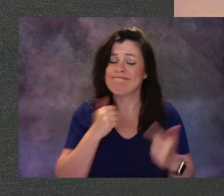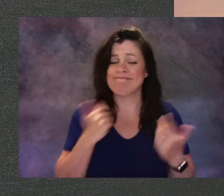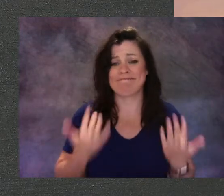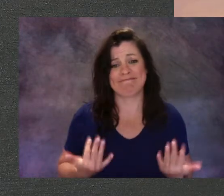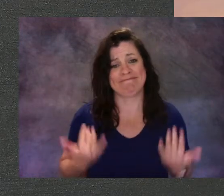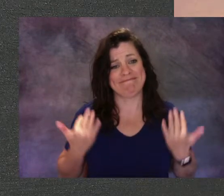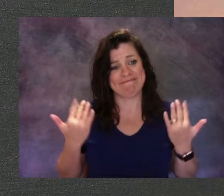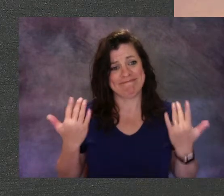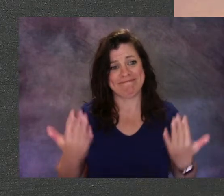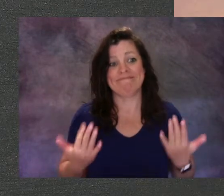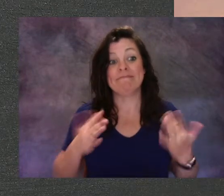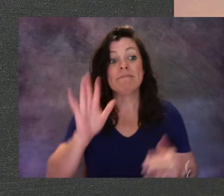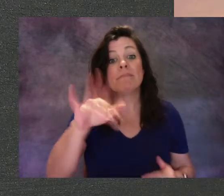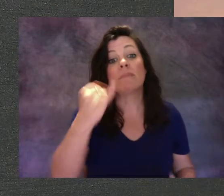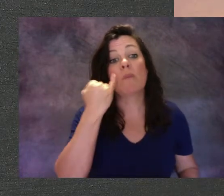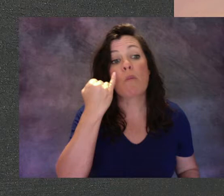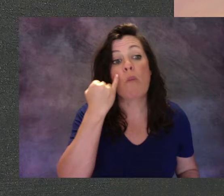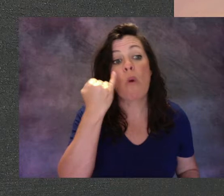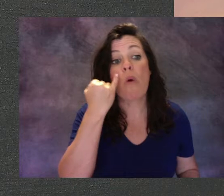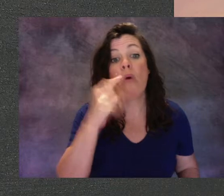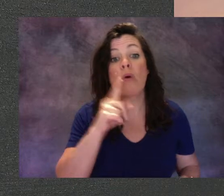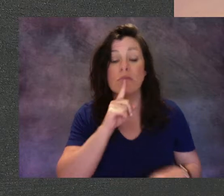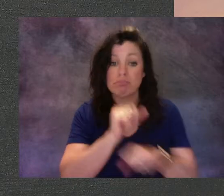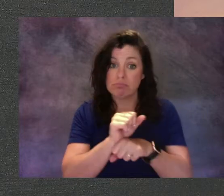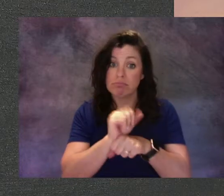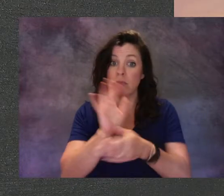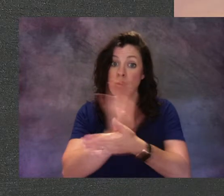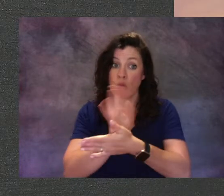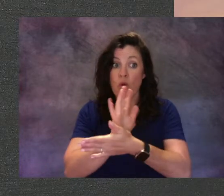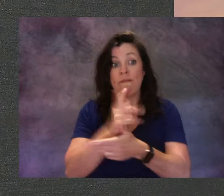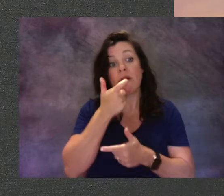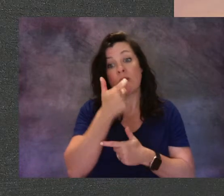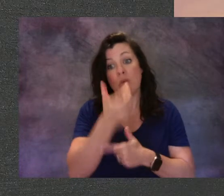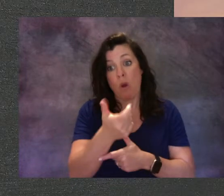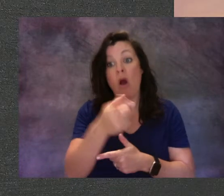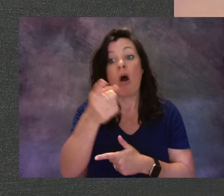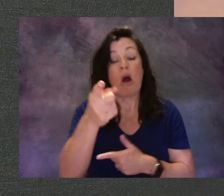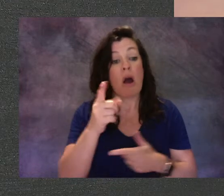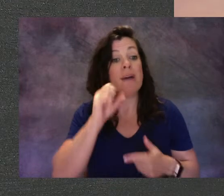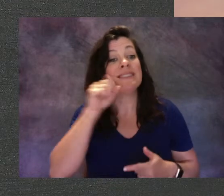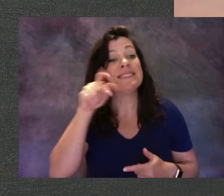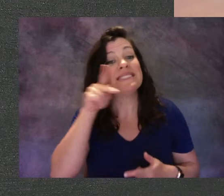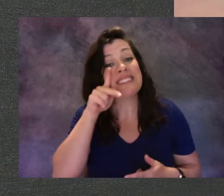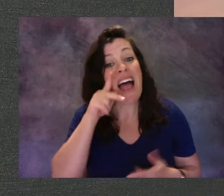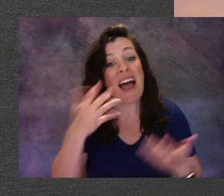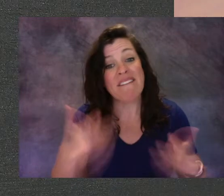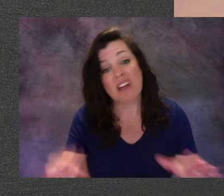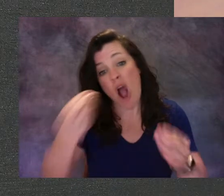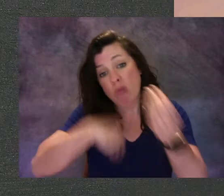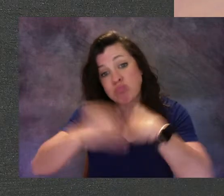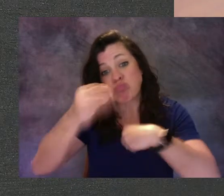If Clifford has a snack, he puts the empty bag into the litter basket.